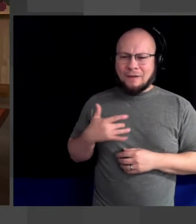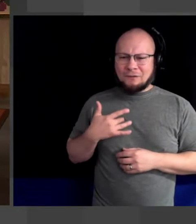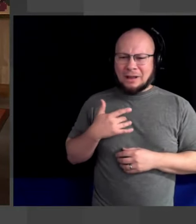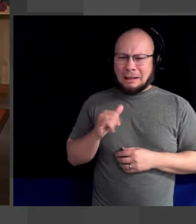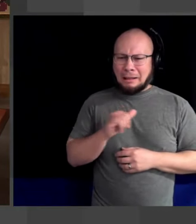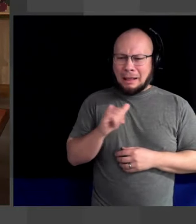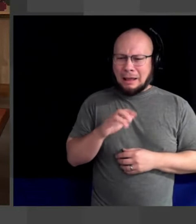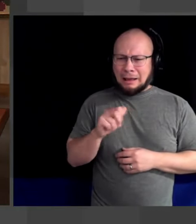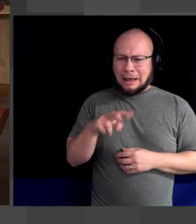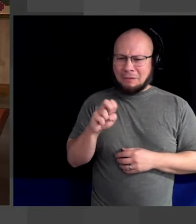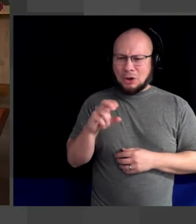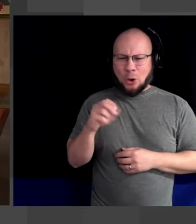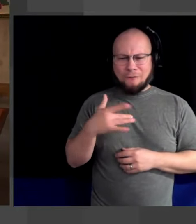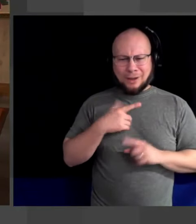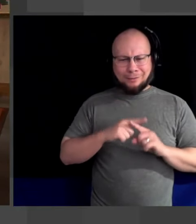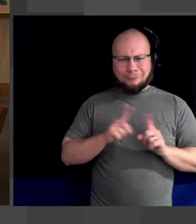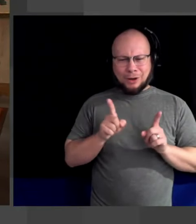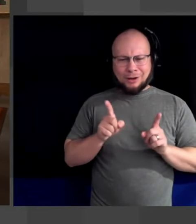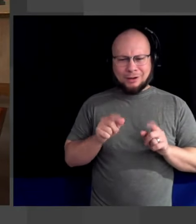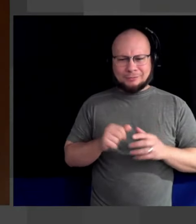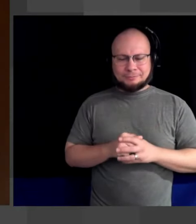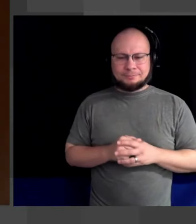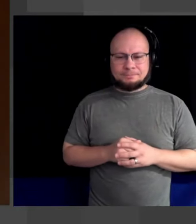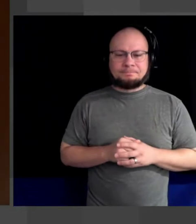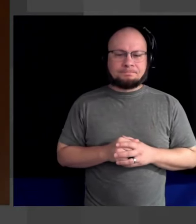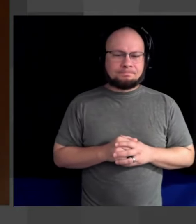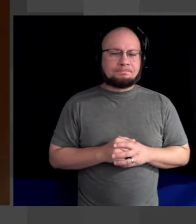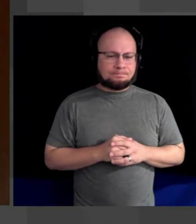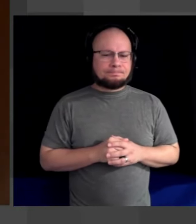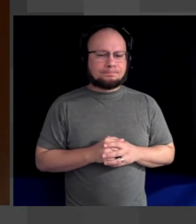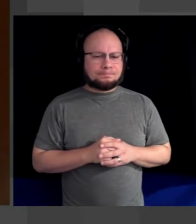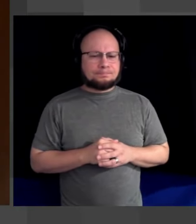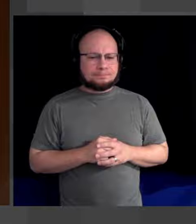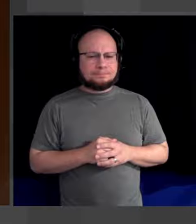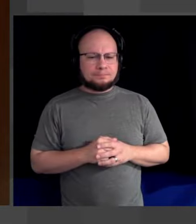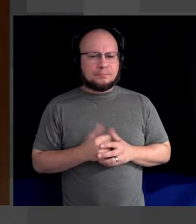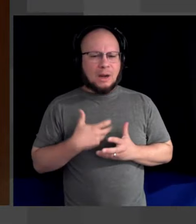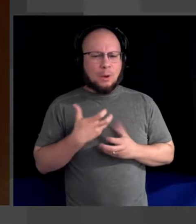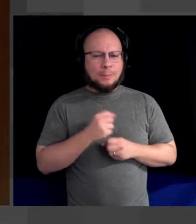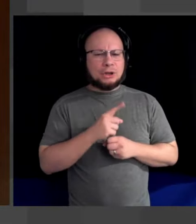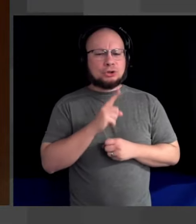IT'S SO BEAUTIFUL. IT DOESN'T FEEL CAVE LIKE.